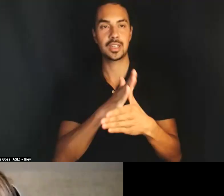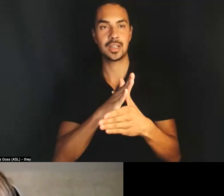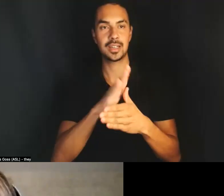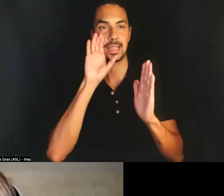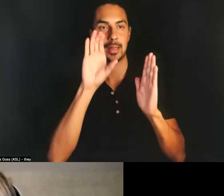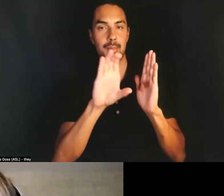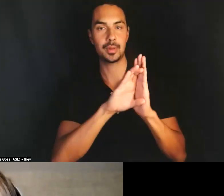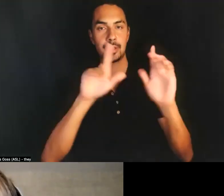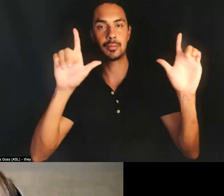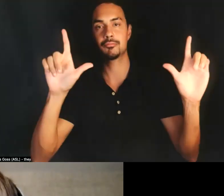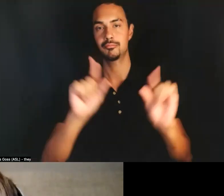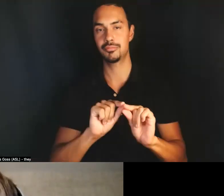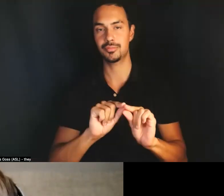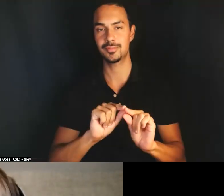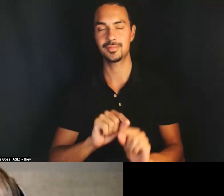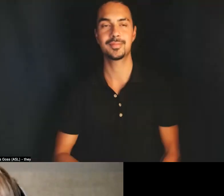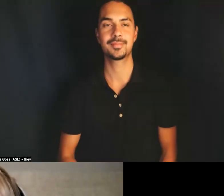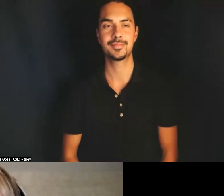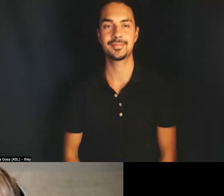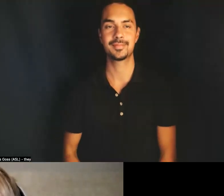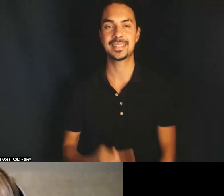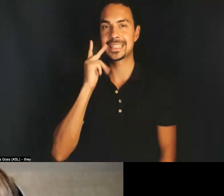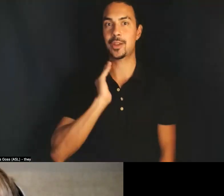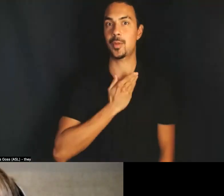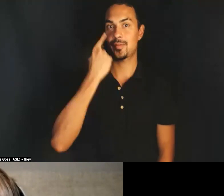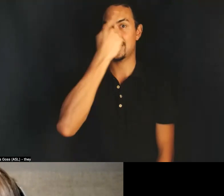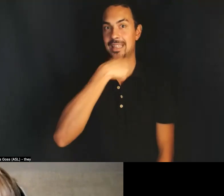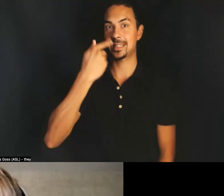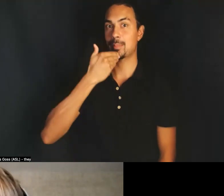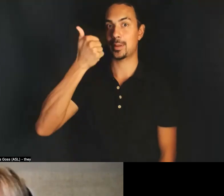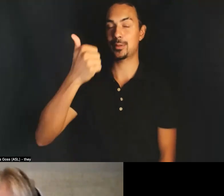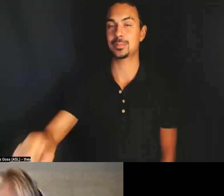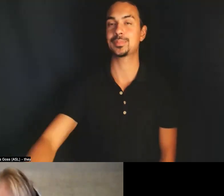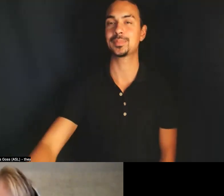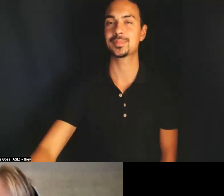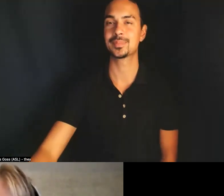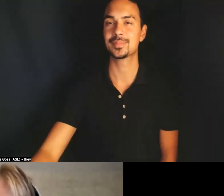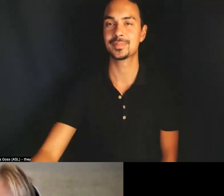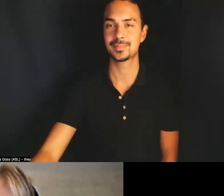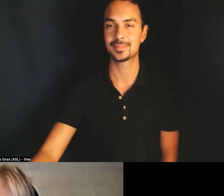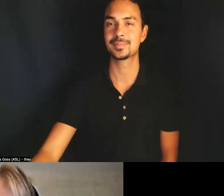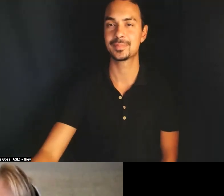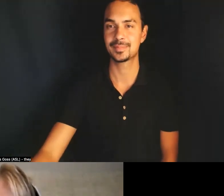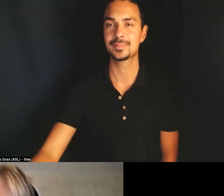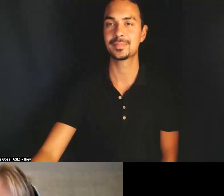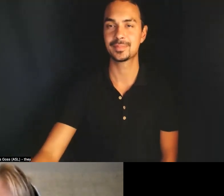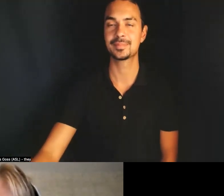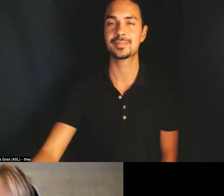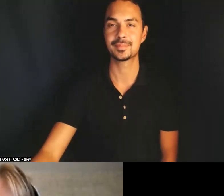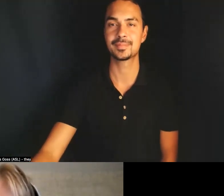We will unsure the image so you can see is a bit better! Alright! Thank you everyone so much